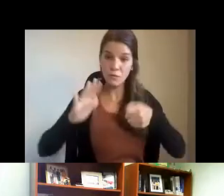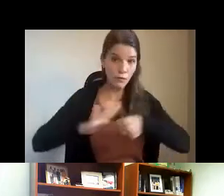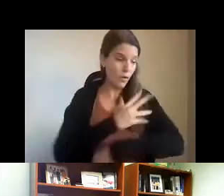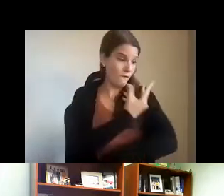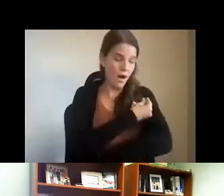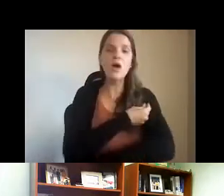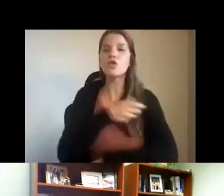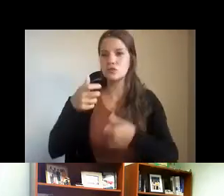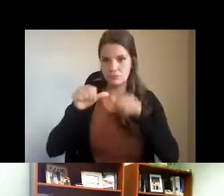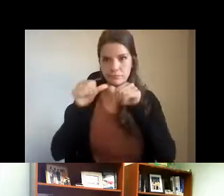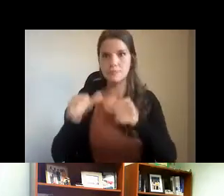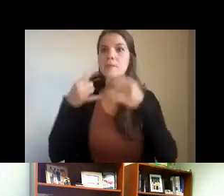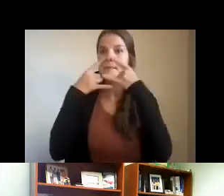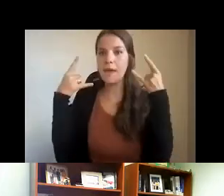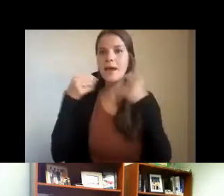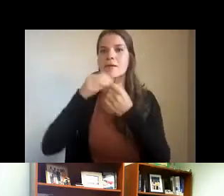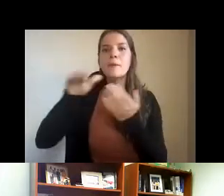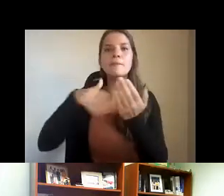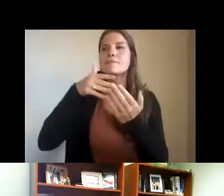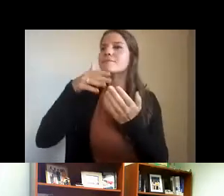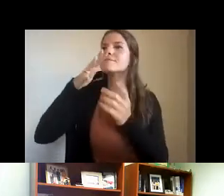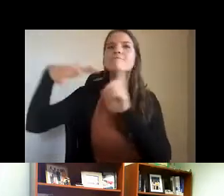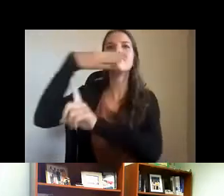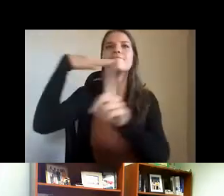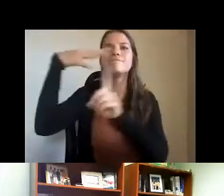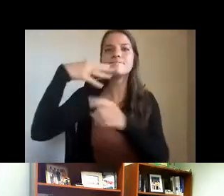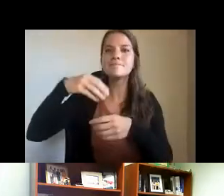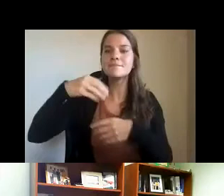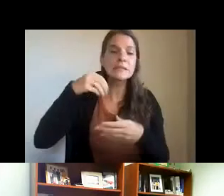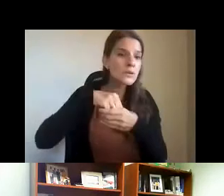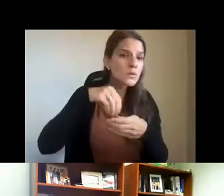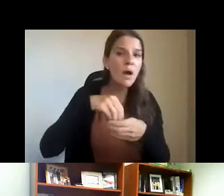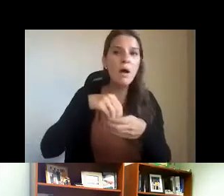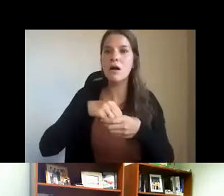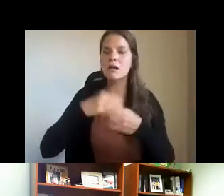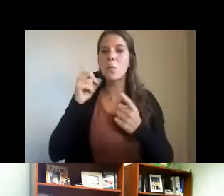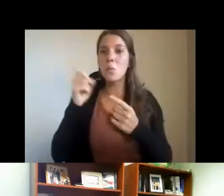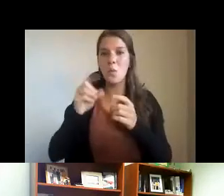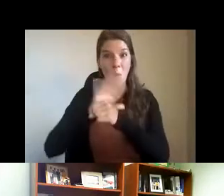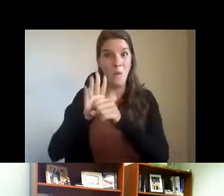a mask in public settings that are indoors where COVID-19 transmission is higher substantial.